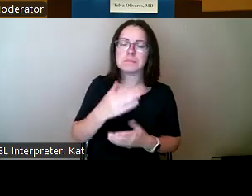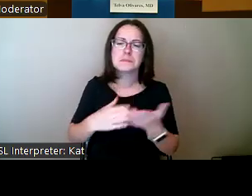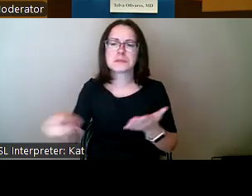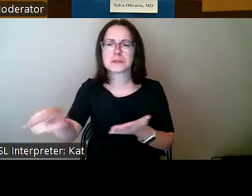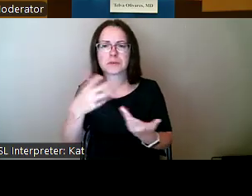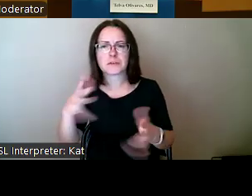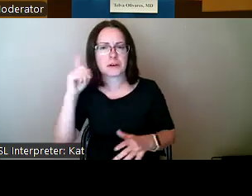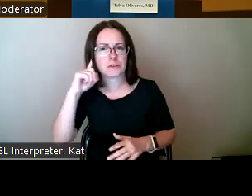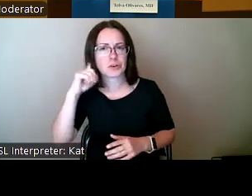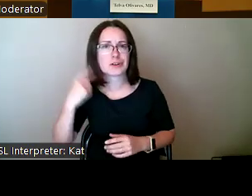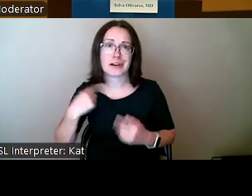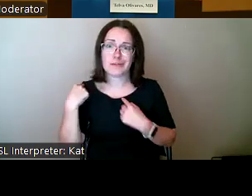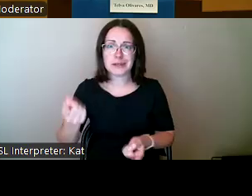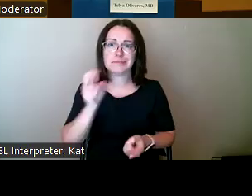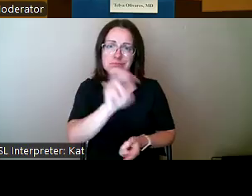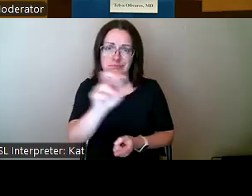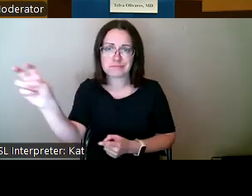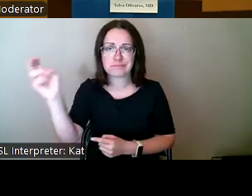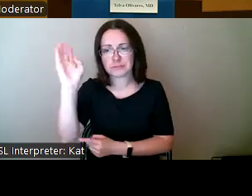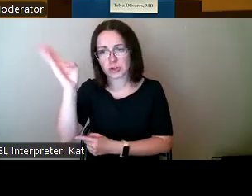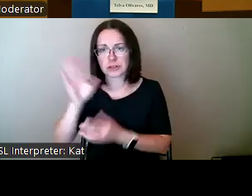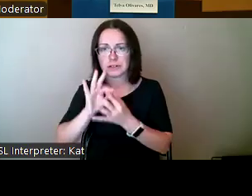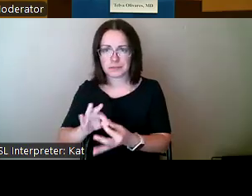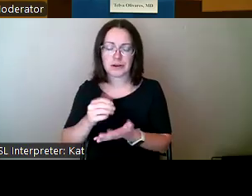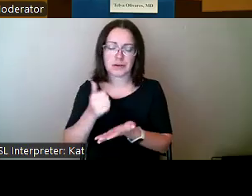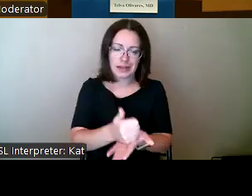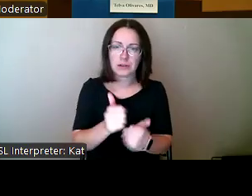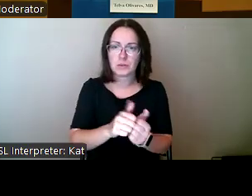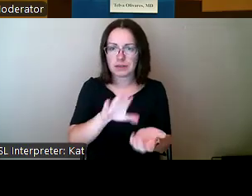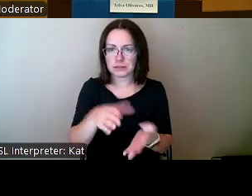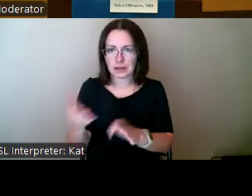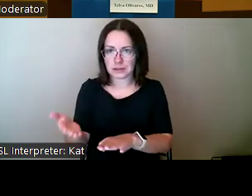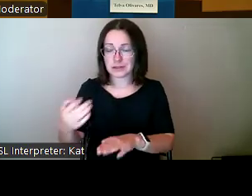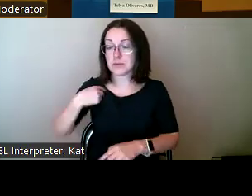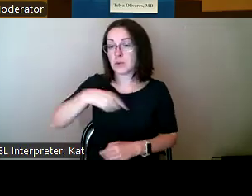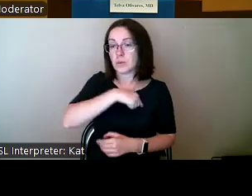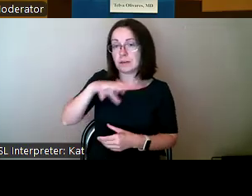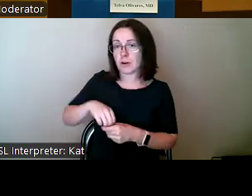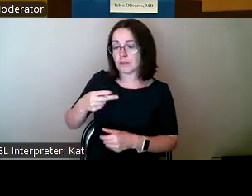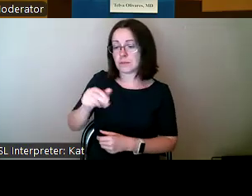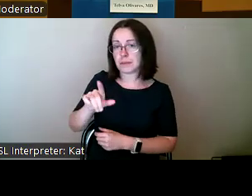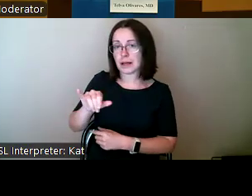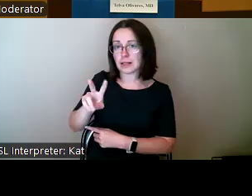aid and dying um because we in p of care are so deeply involved in conversations with serious